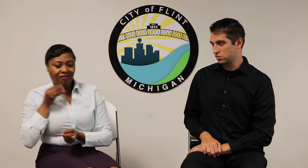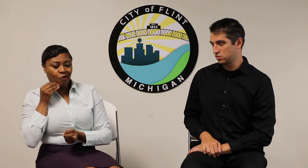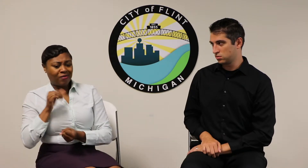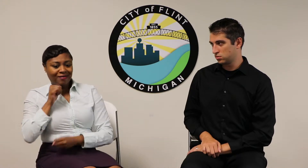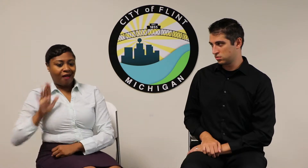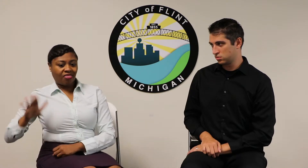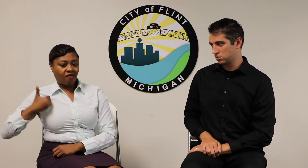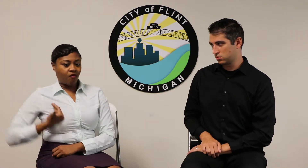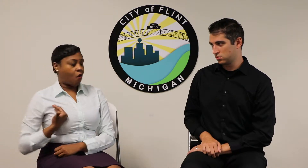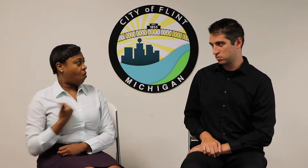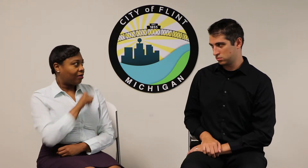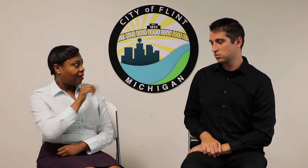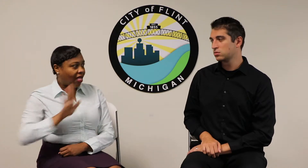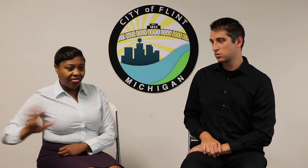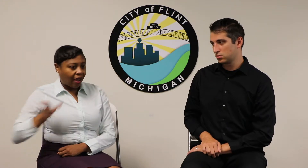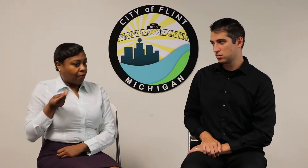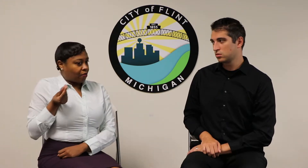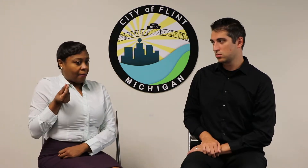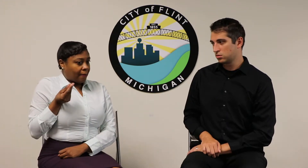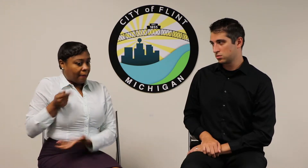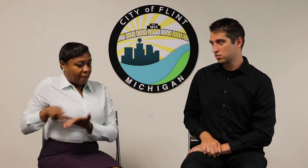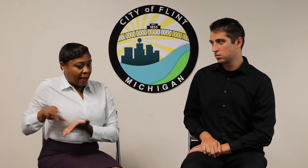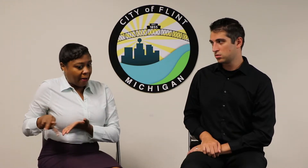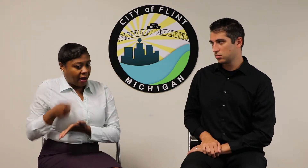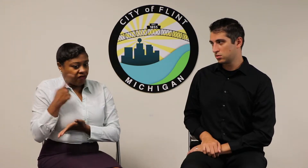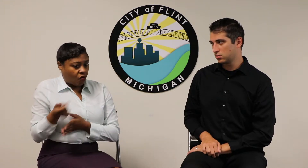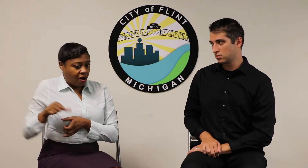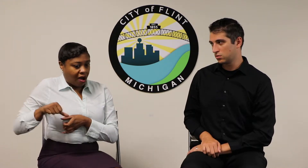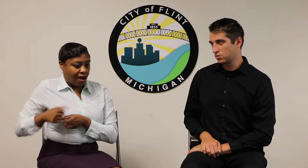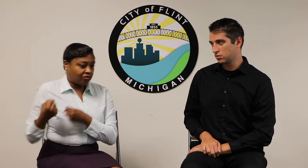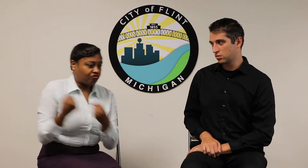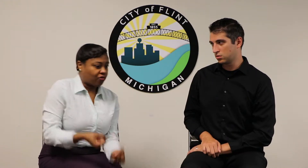and it shouldn't be an expense that falls onto them.